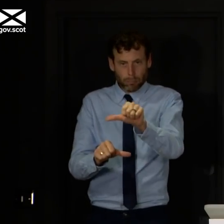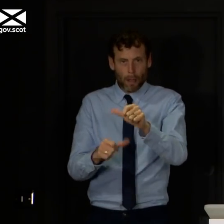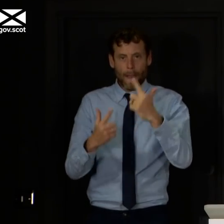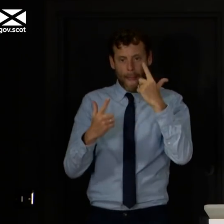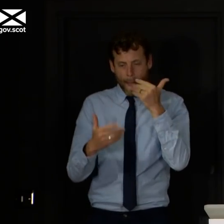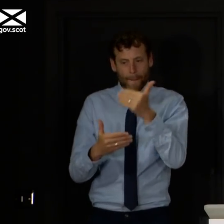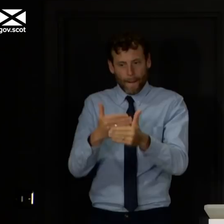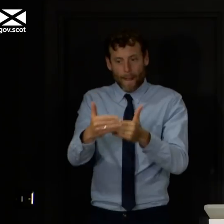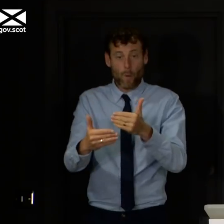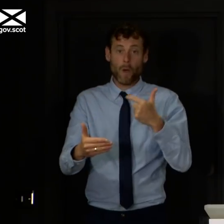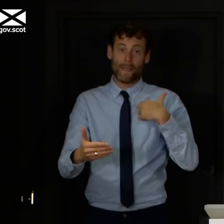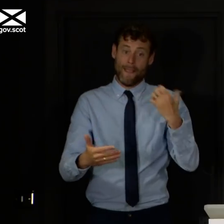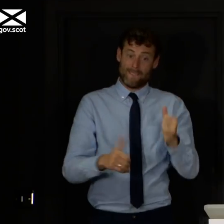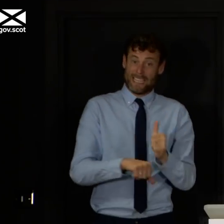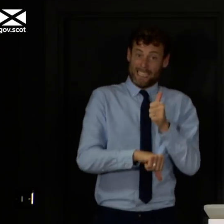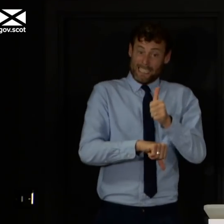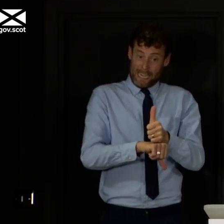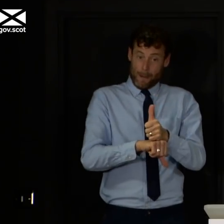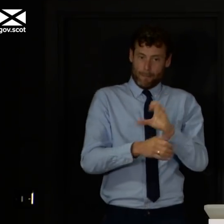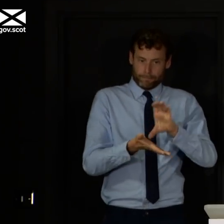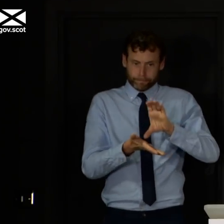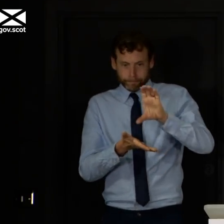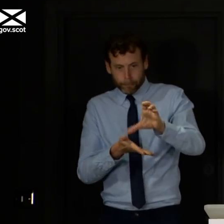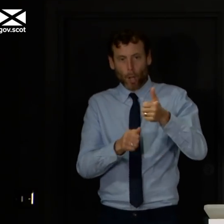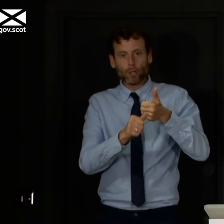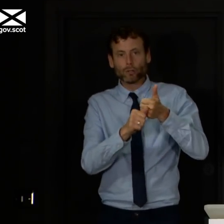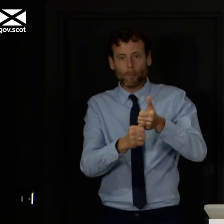we will continue to talk to the UK Government to ensure that the furlough scheme for example